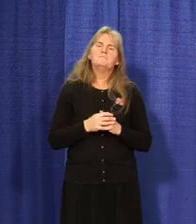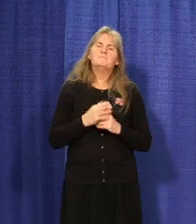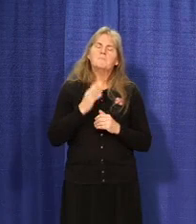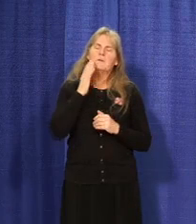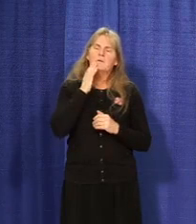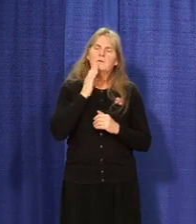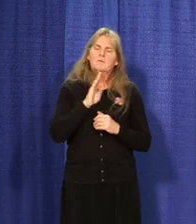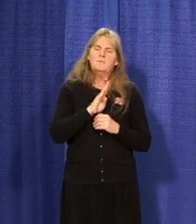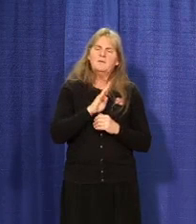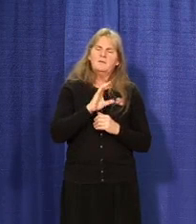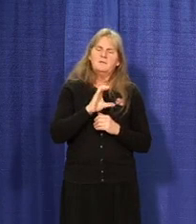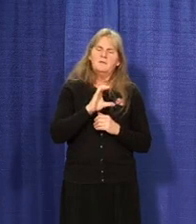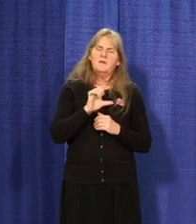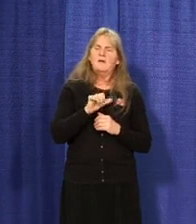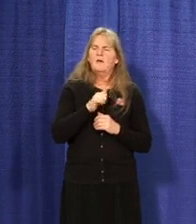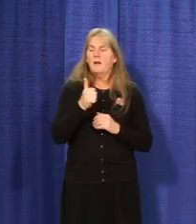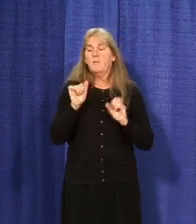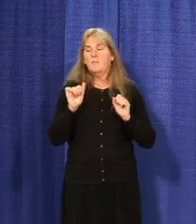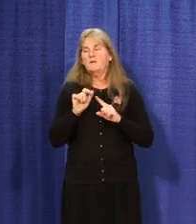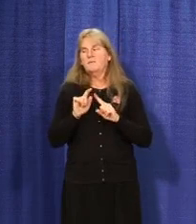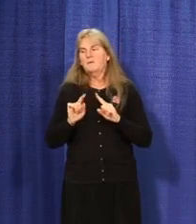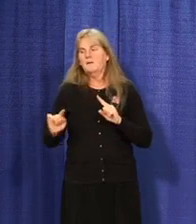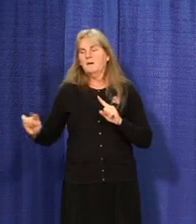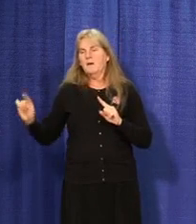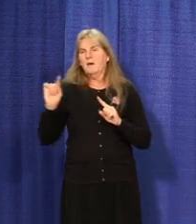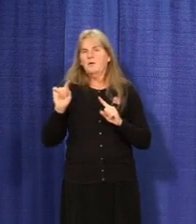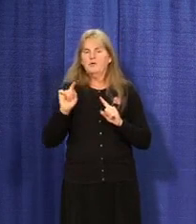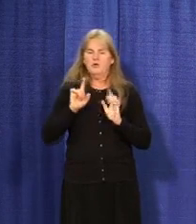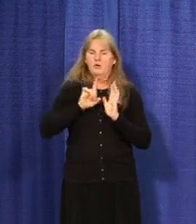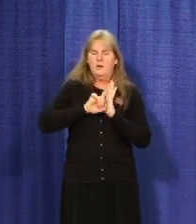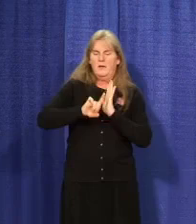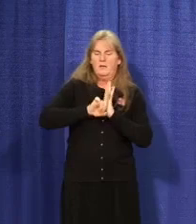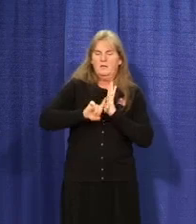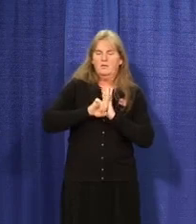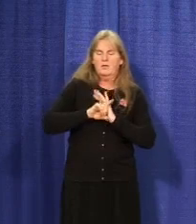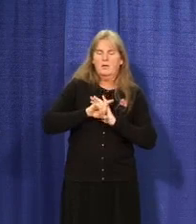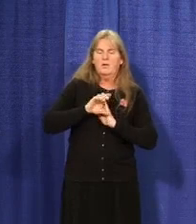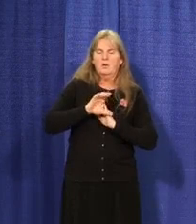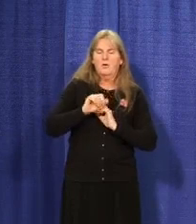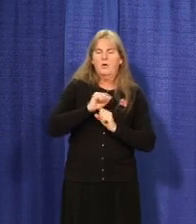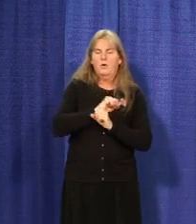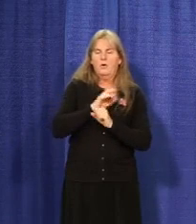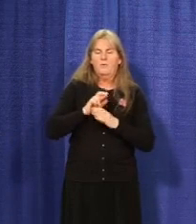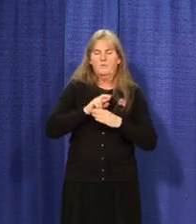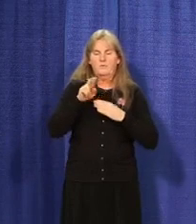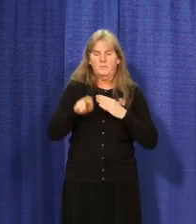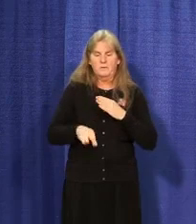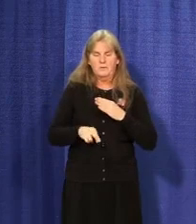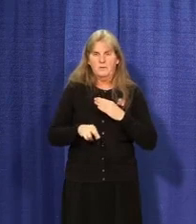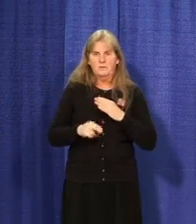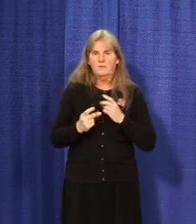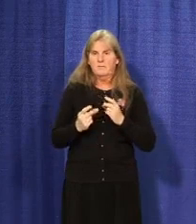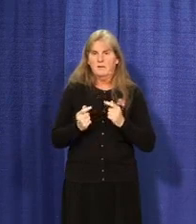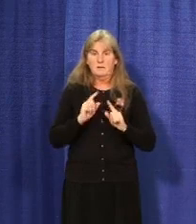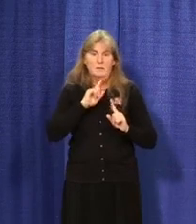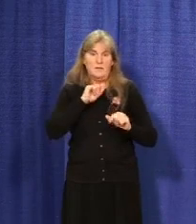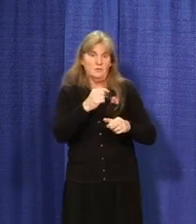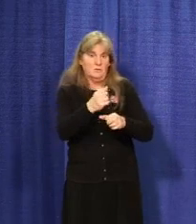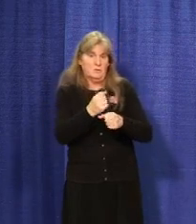possibly in other jurisdictions as well, you can check your woven test results online and often get a foster result that way.